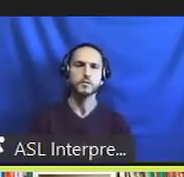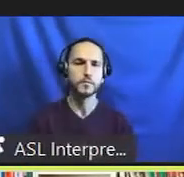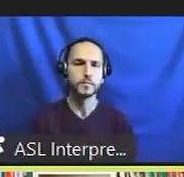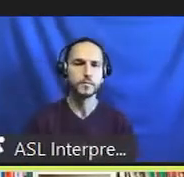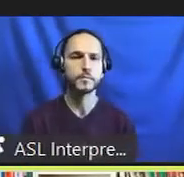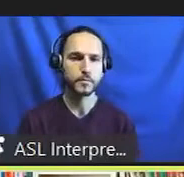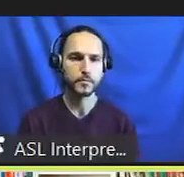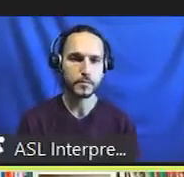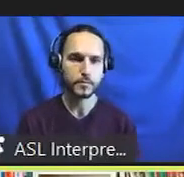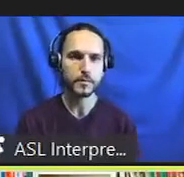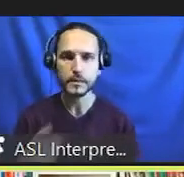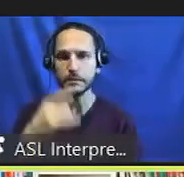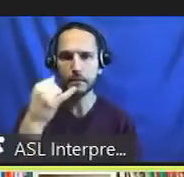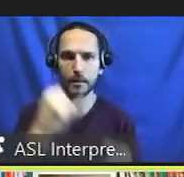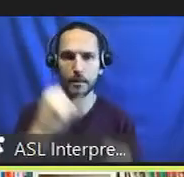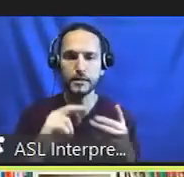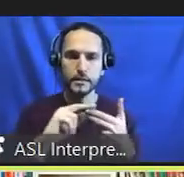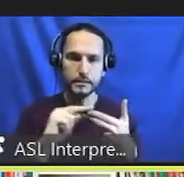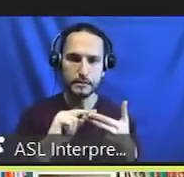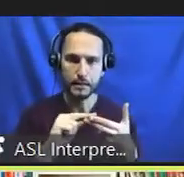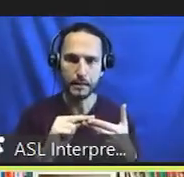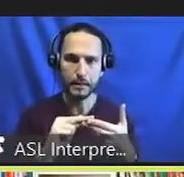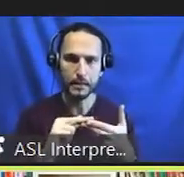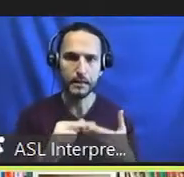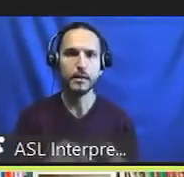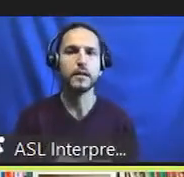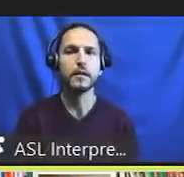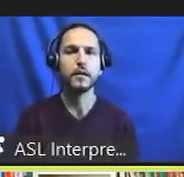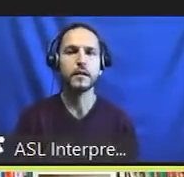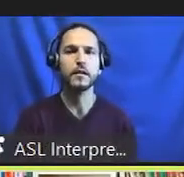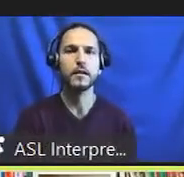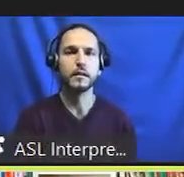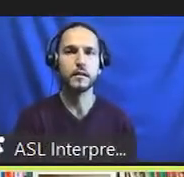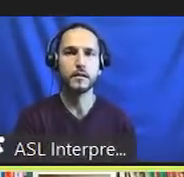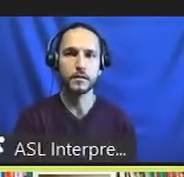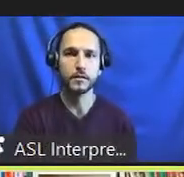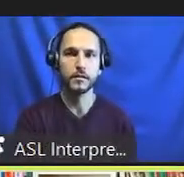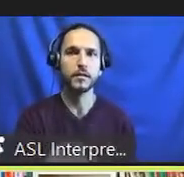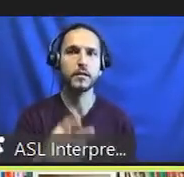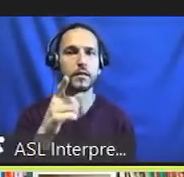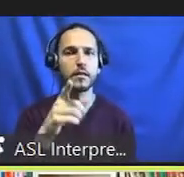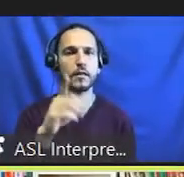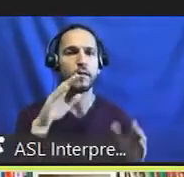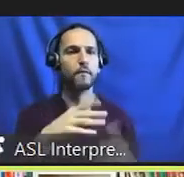This last slide is for dedicated services for the visually impaired.